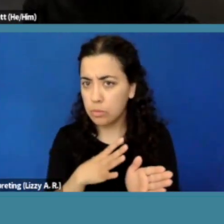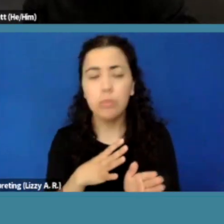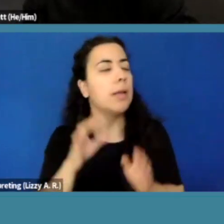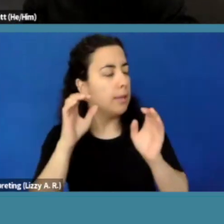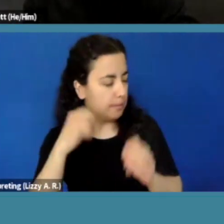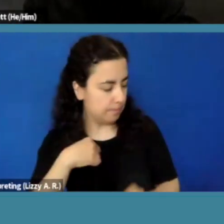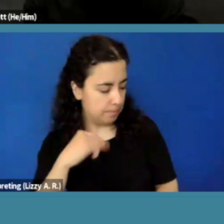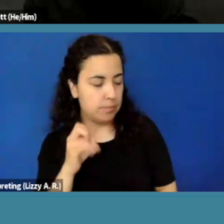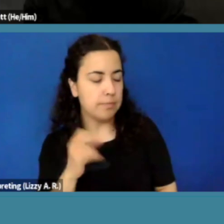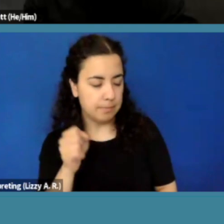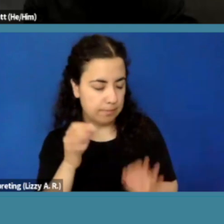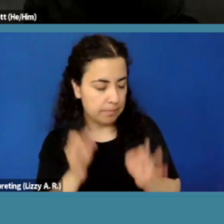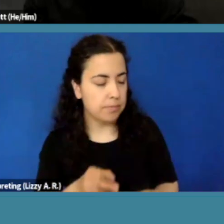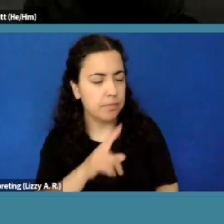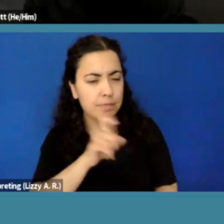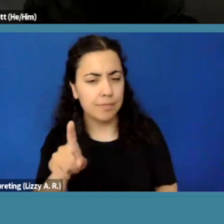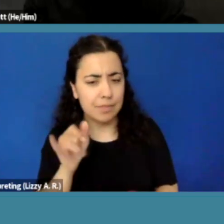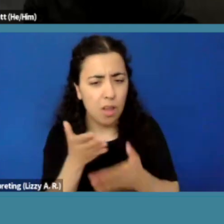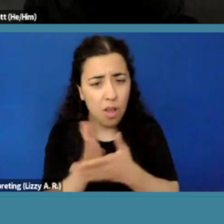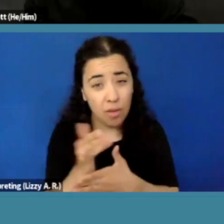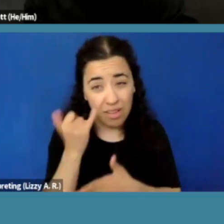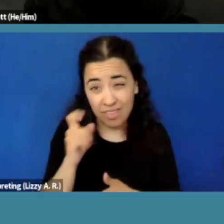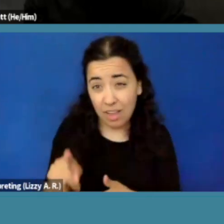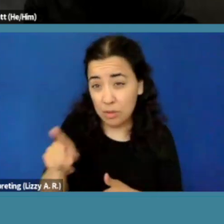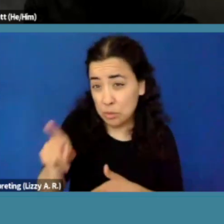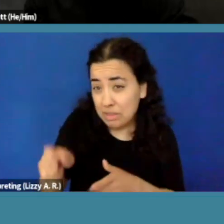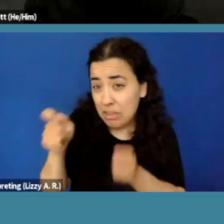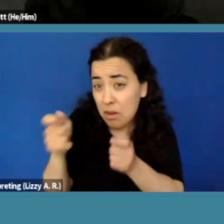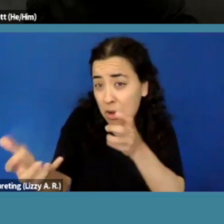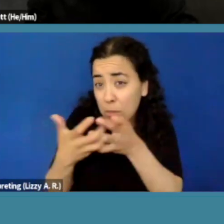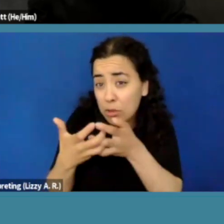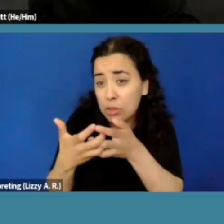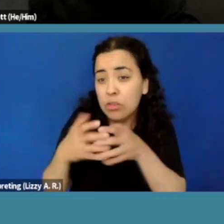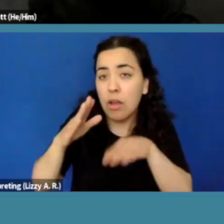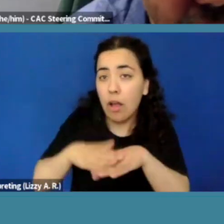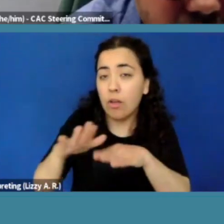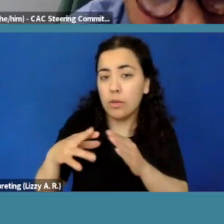The question is, is it okay to ask if guests need accommodations on the ticket form?